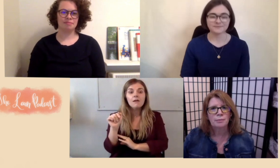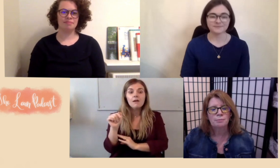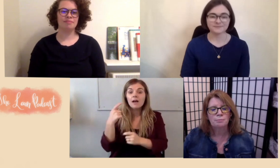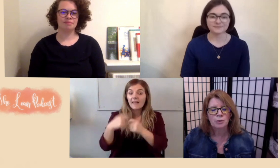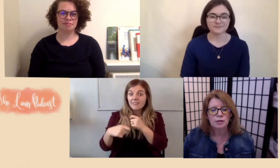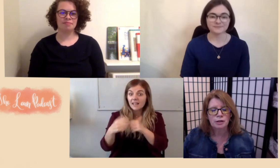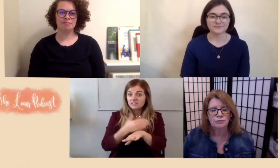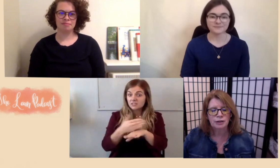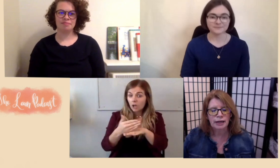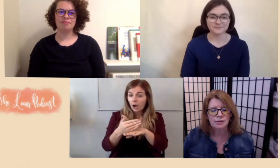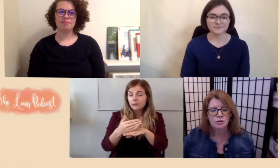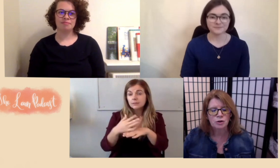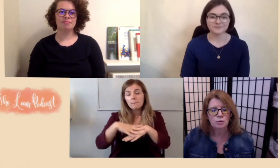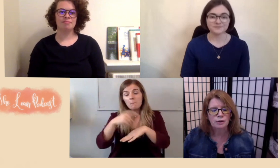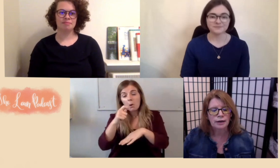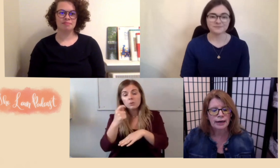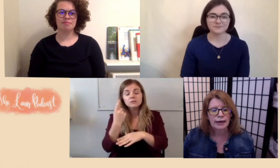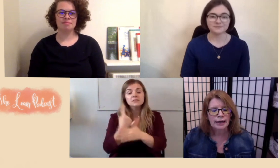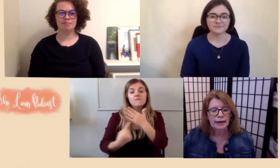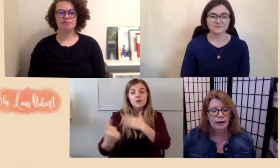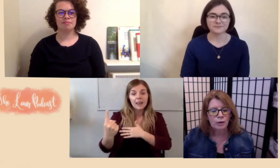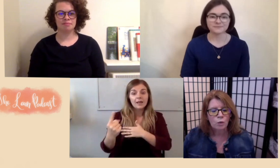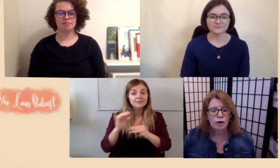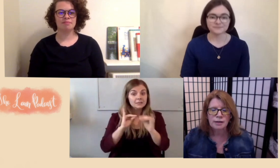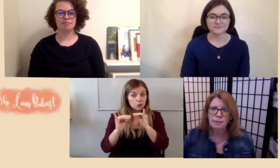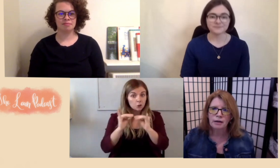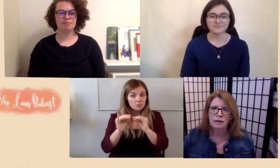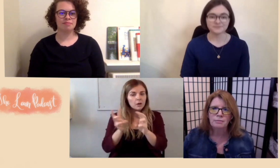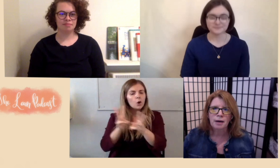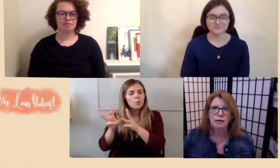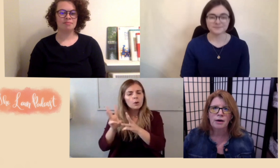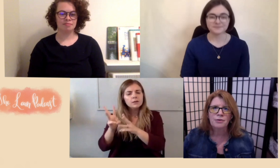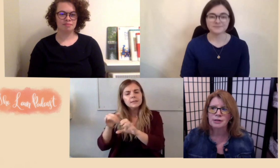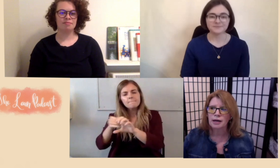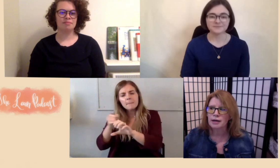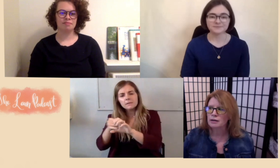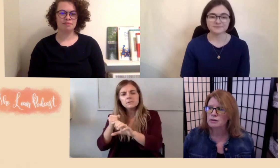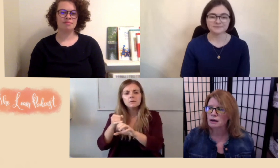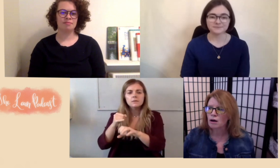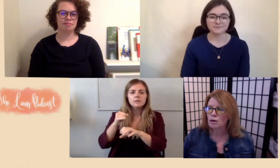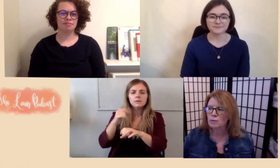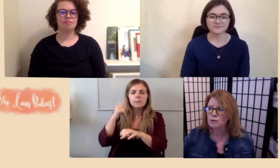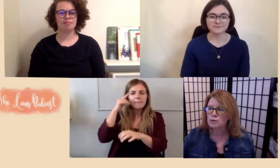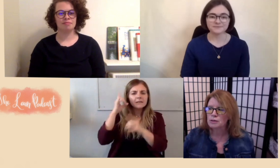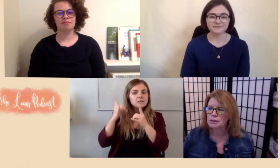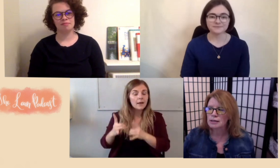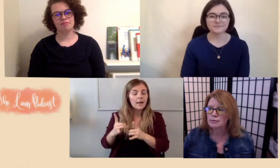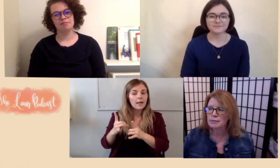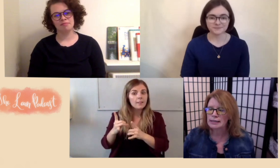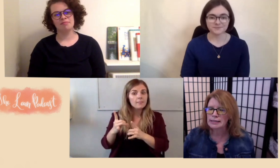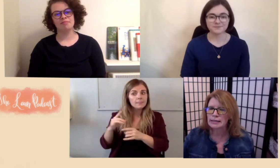worked in medical and mental health settings almost immediately, but, interestingly enough,